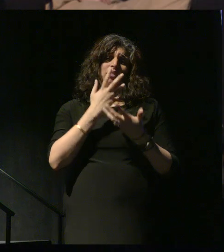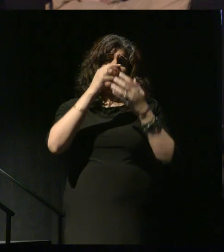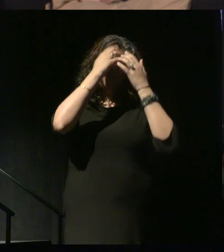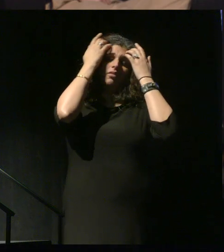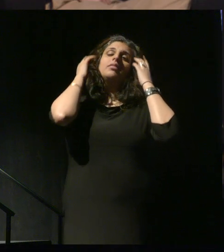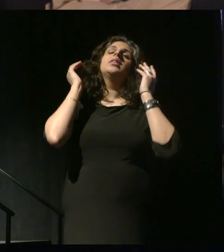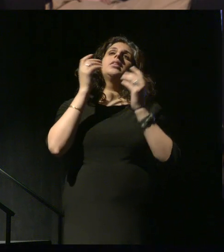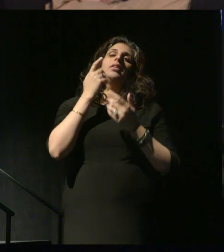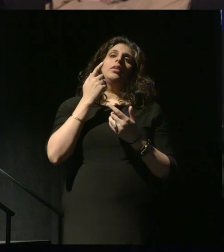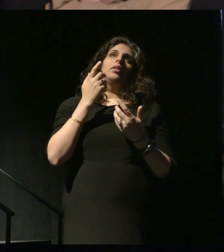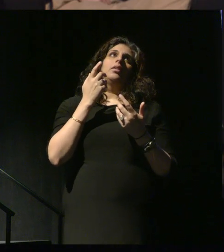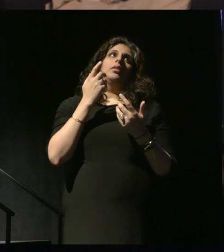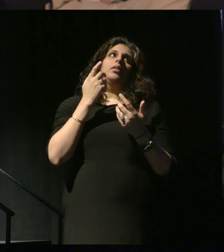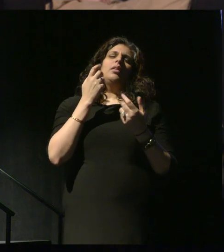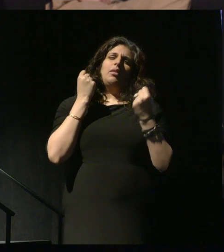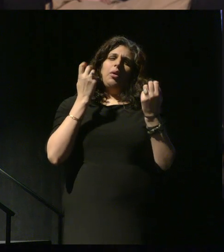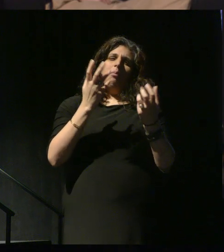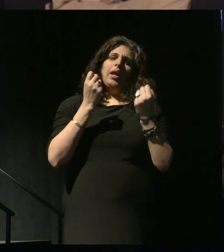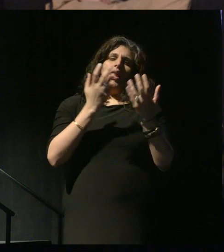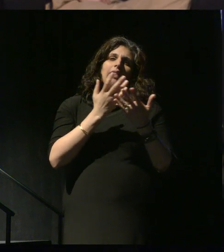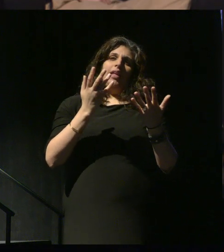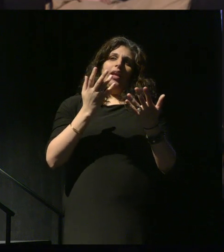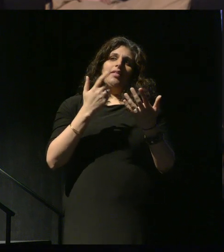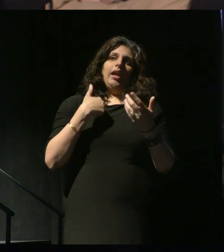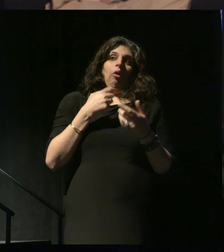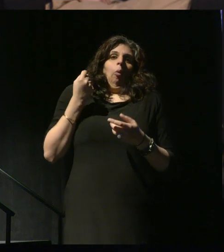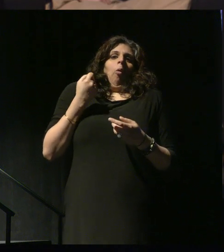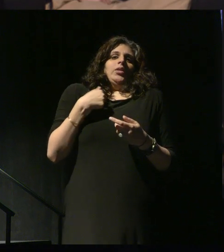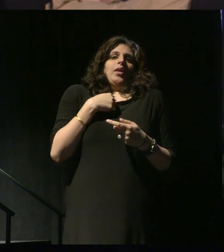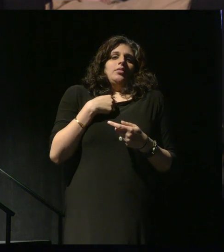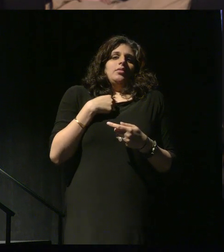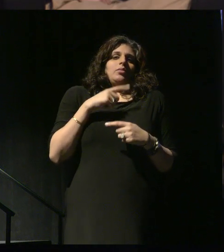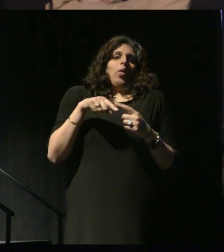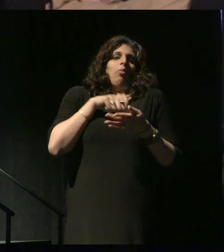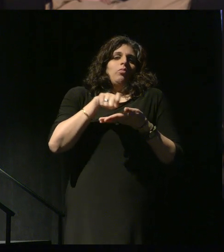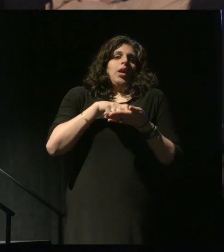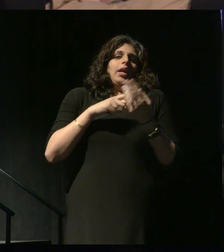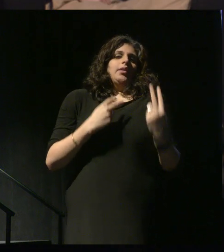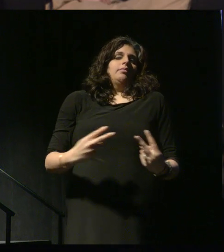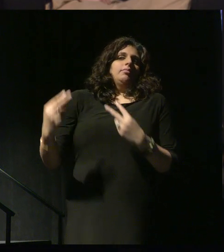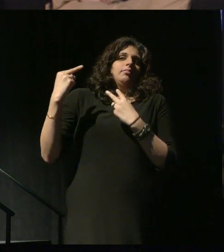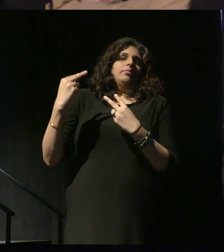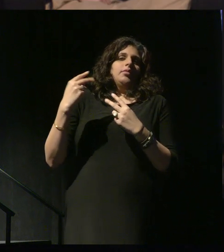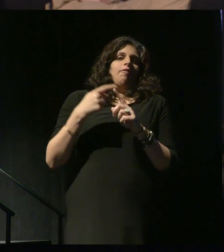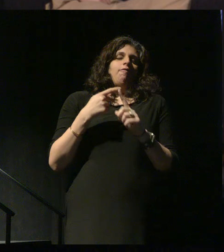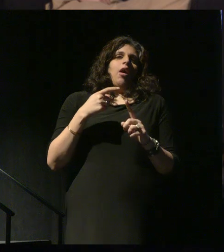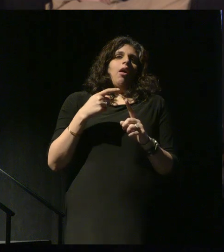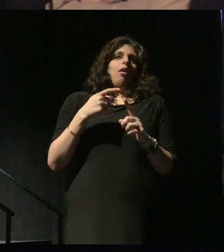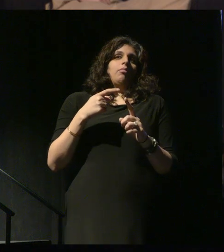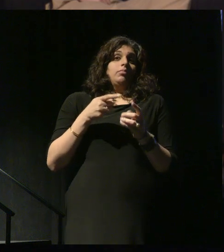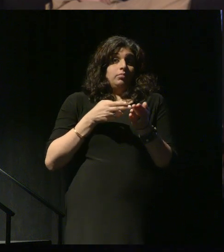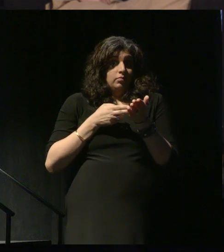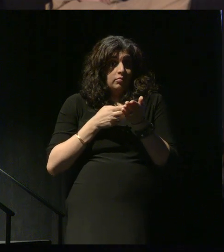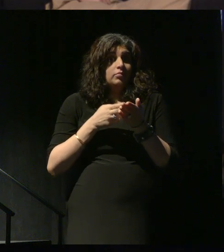there's so many things that can hold us back in memoir from saying precisely what we most need to say,